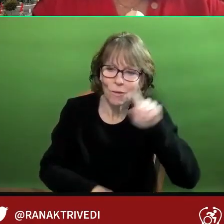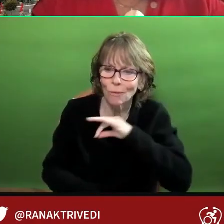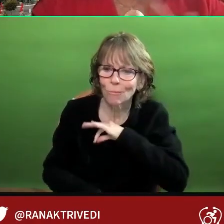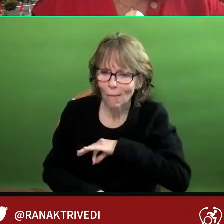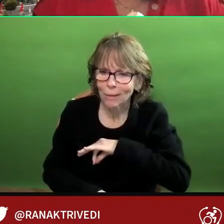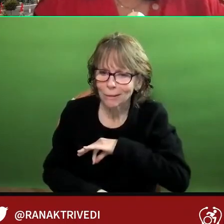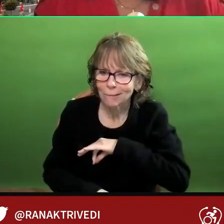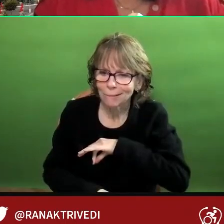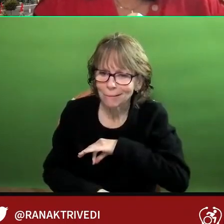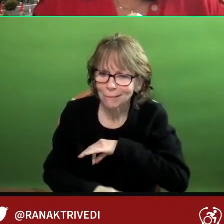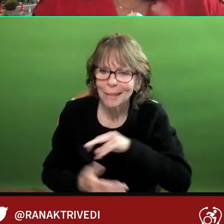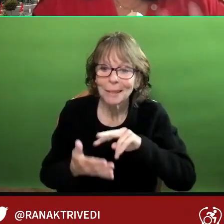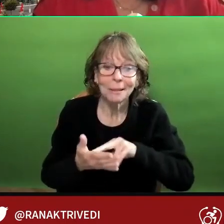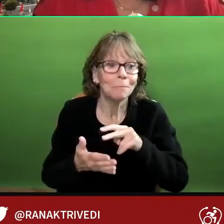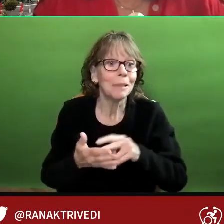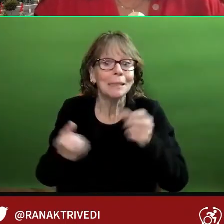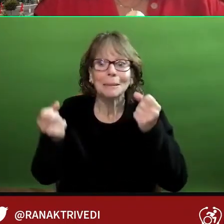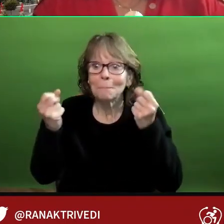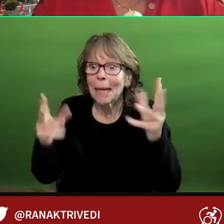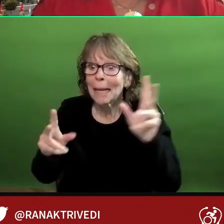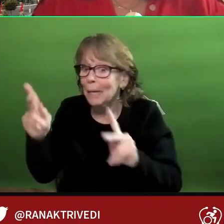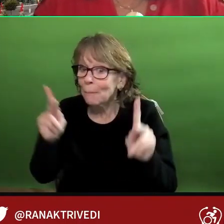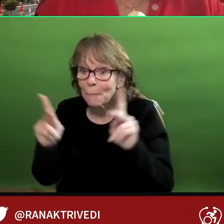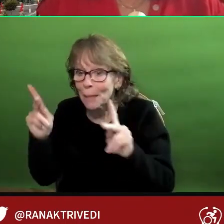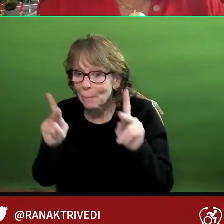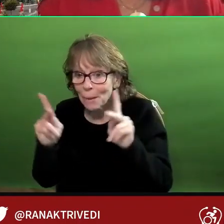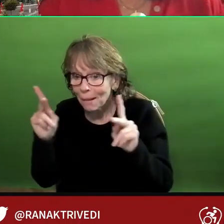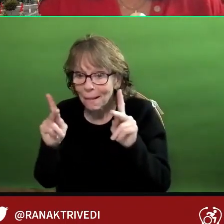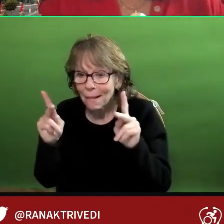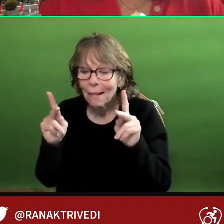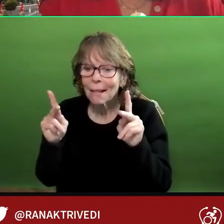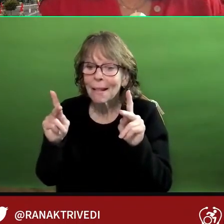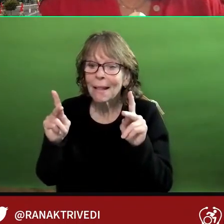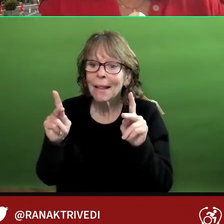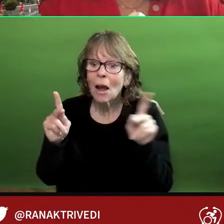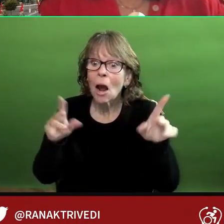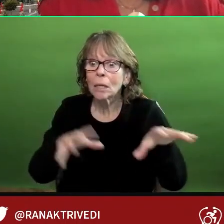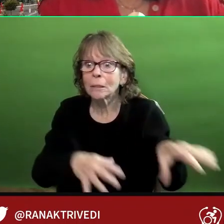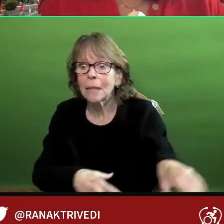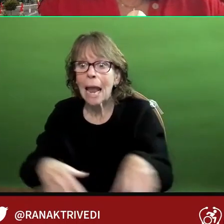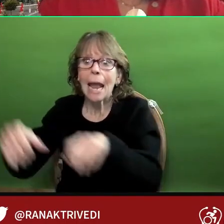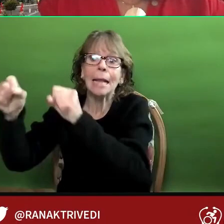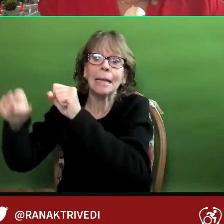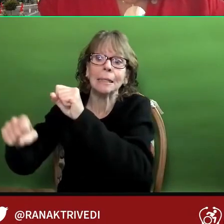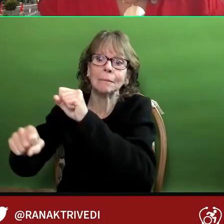backs of many people, including in this case, family caregivers.